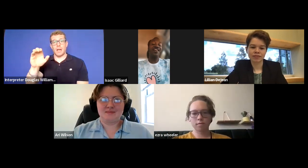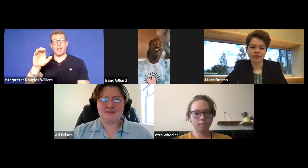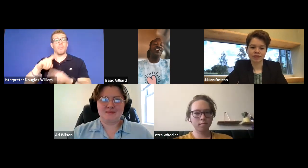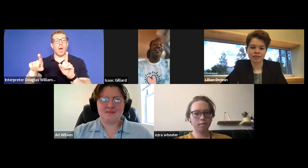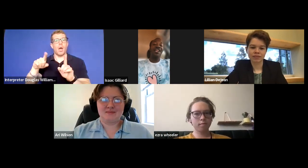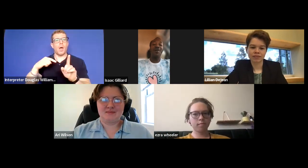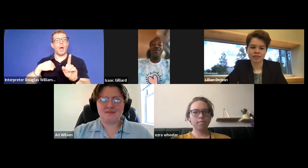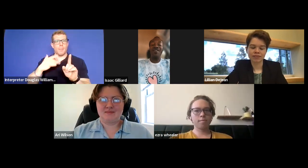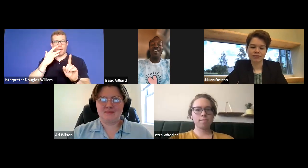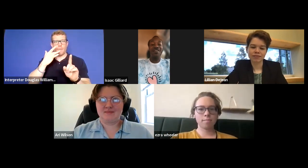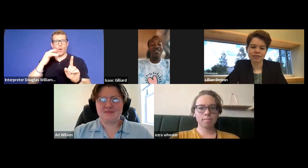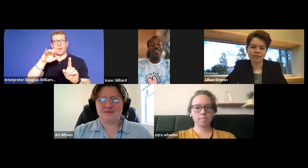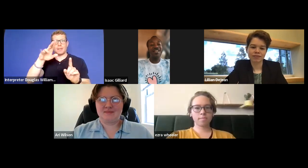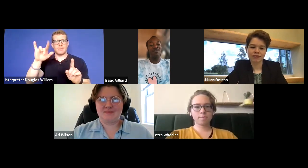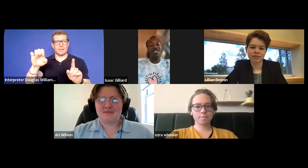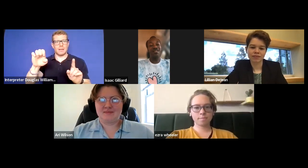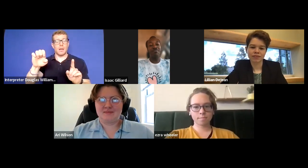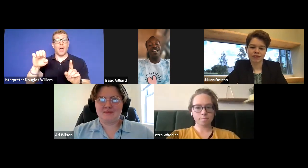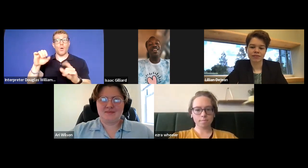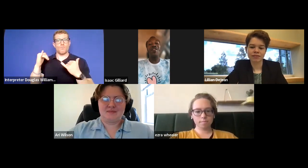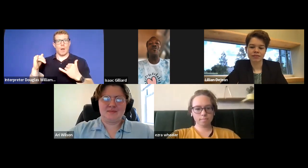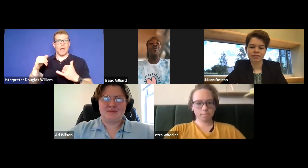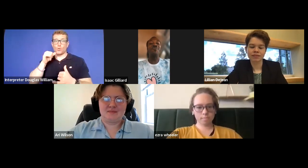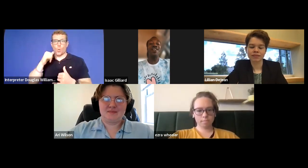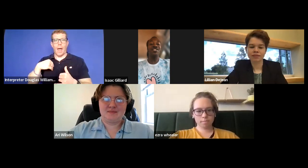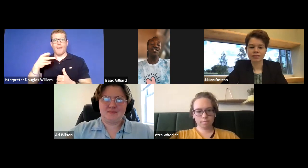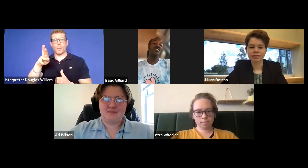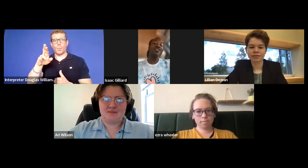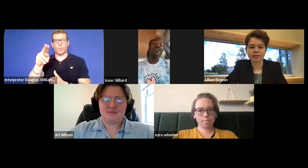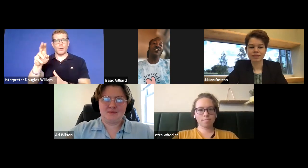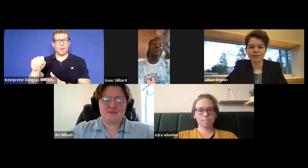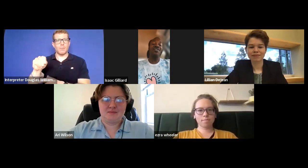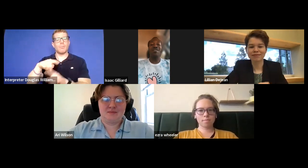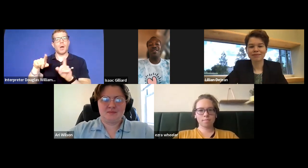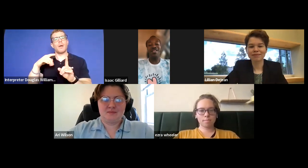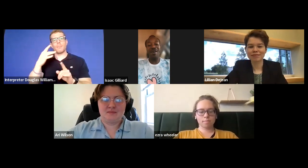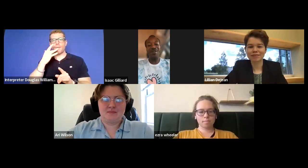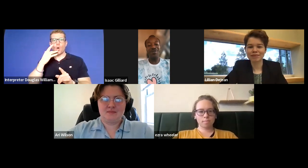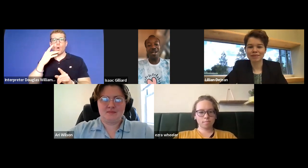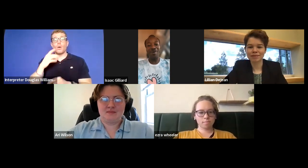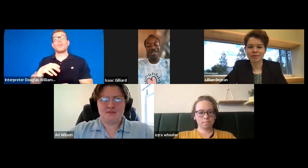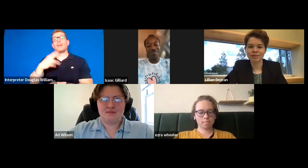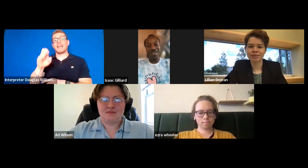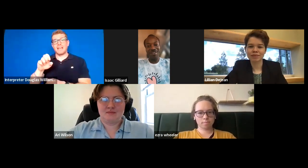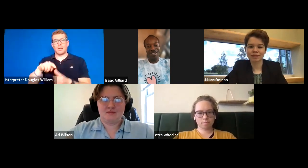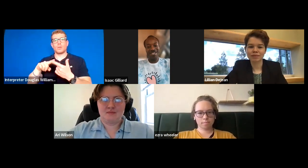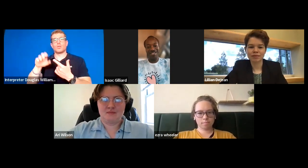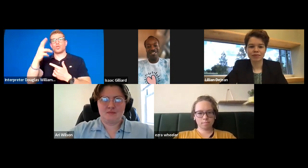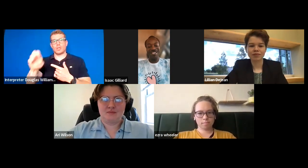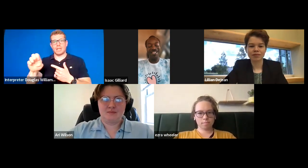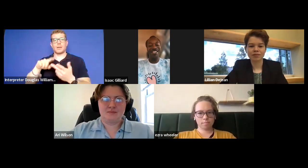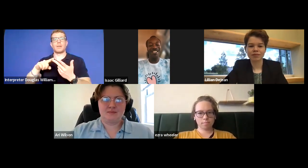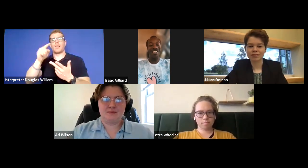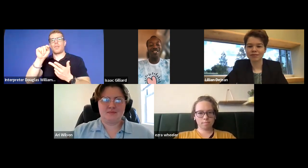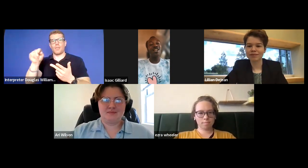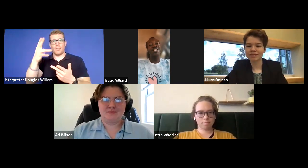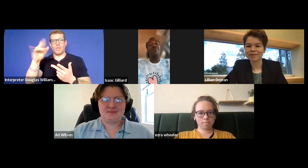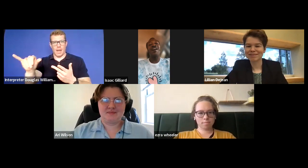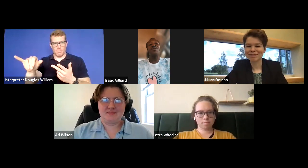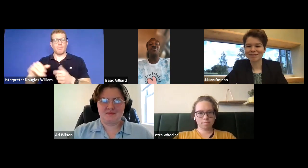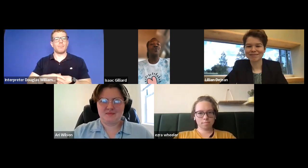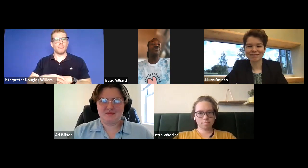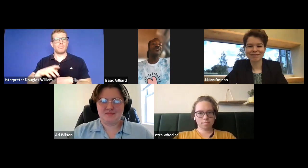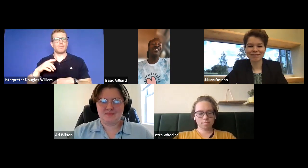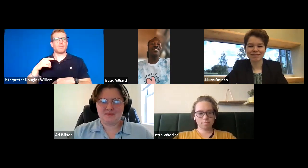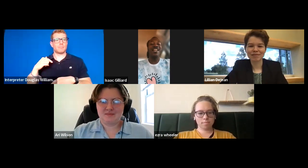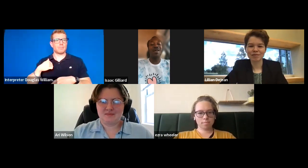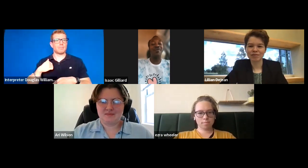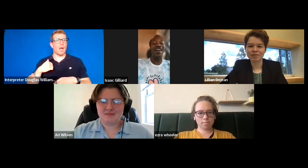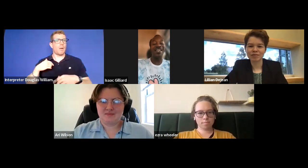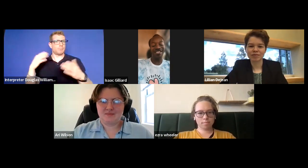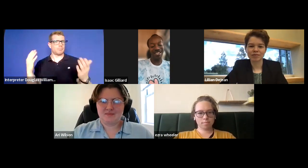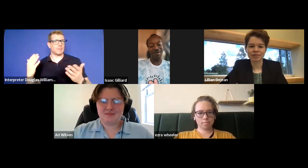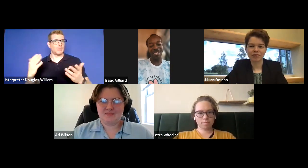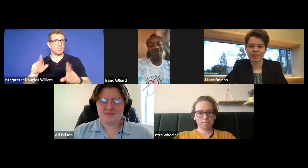And day, and i'm a community advocate and i'm just back here from last year. i'm participating in the panel, and be here to see Lily in again, and provide whatever inside I could provide and glad to be